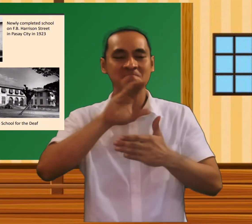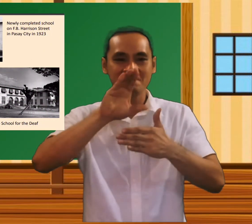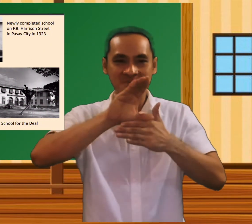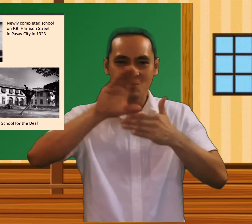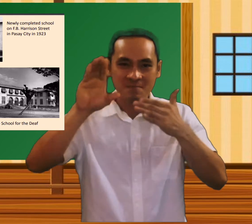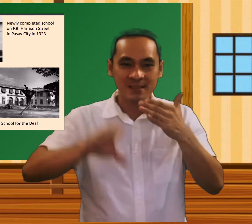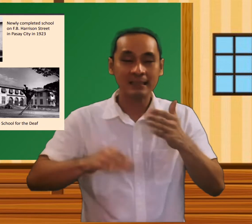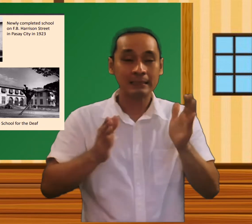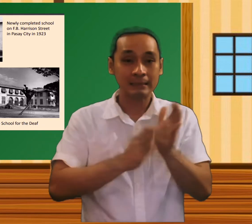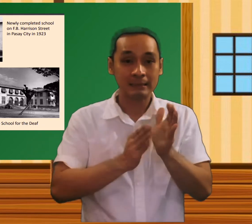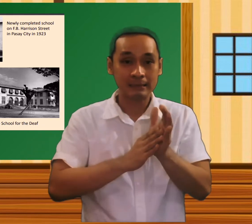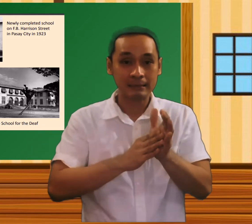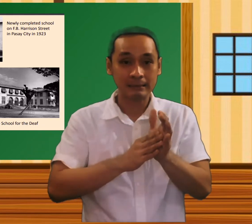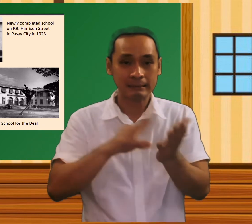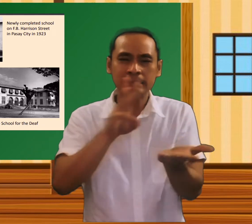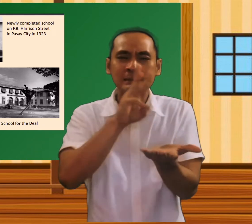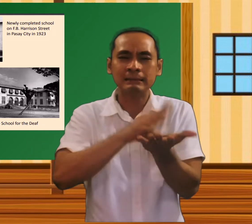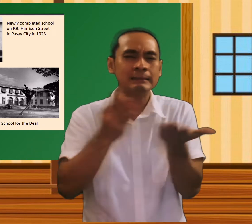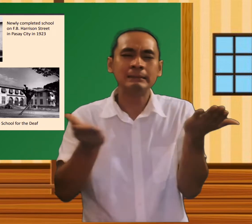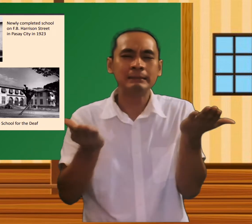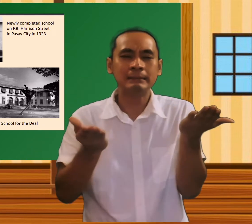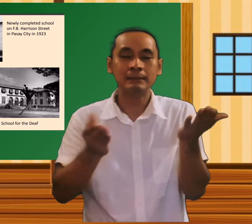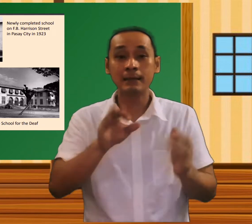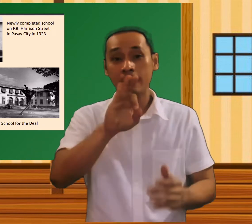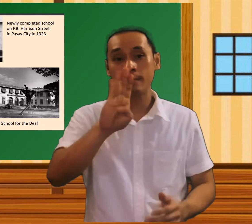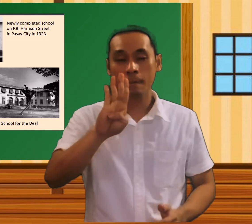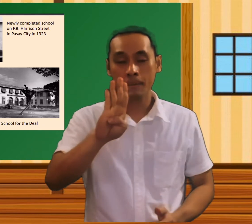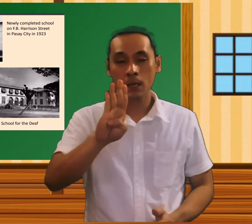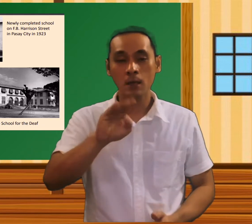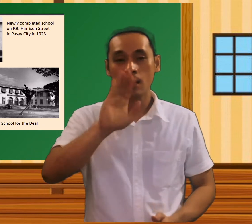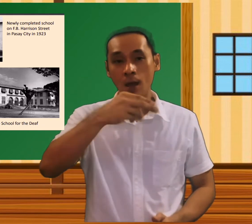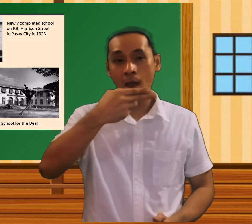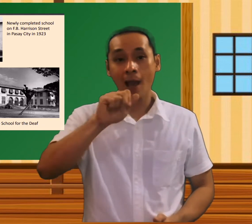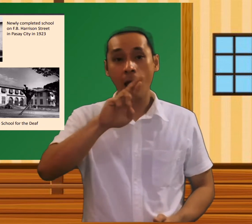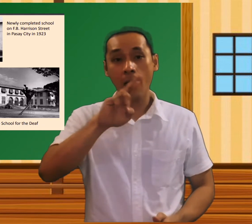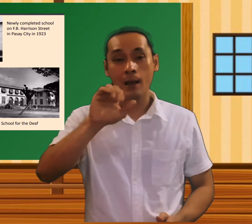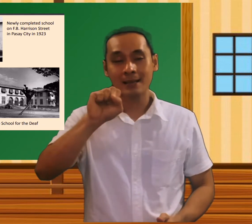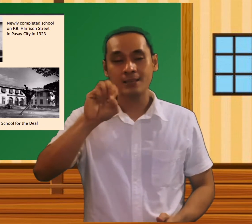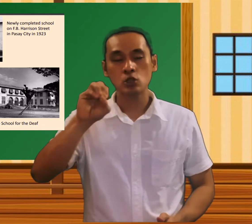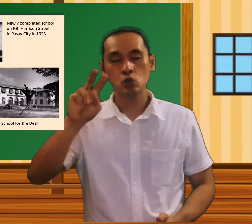along fb harrison in pasay city in the year 1923